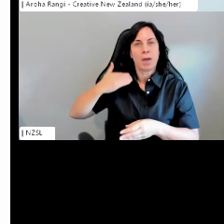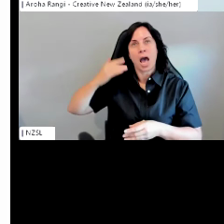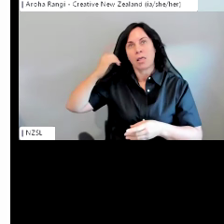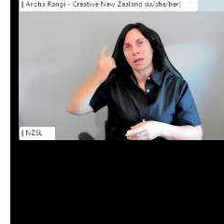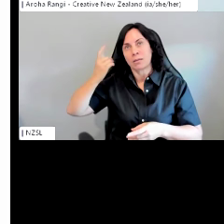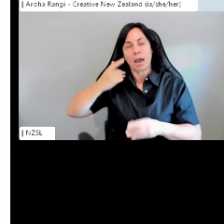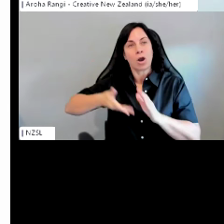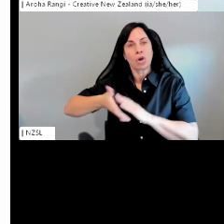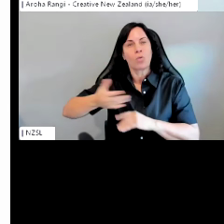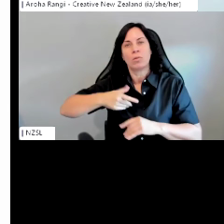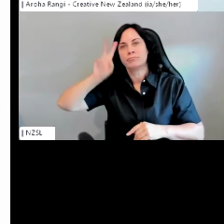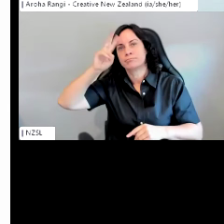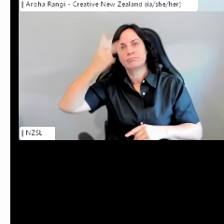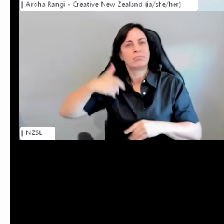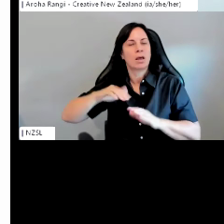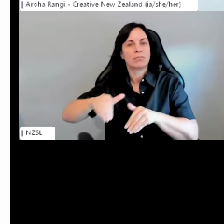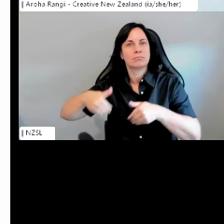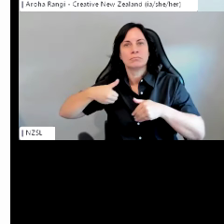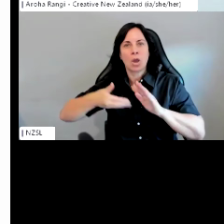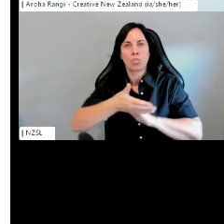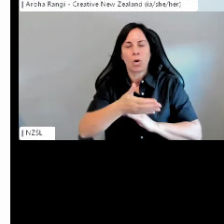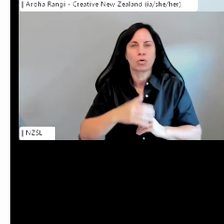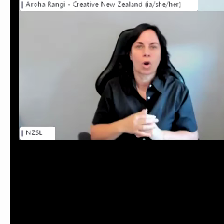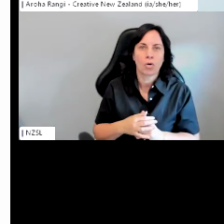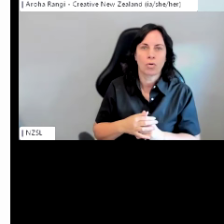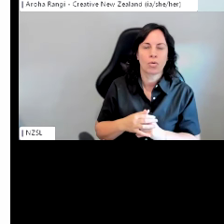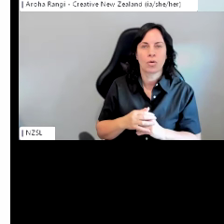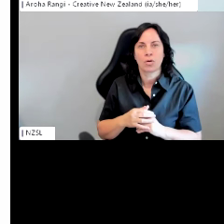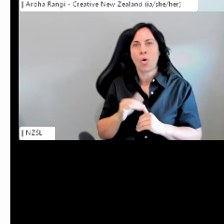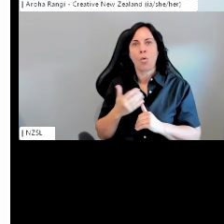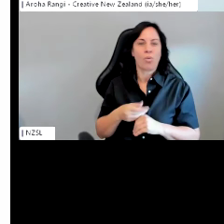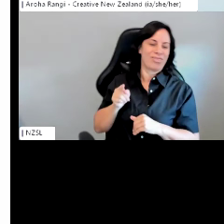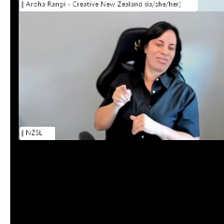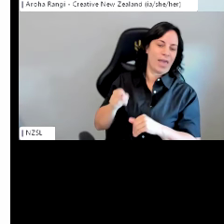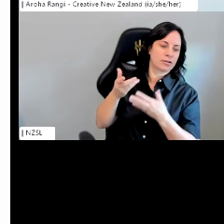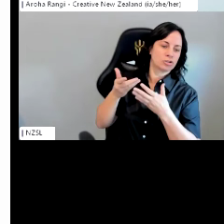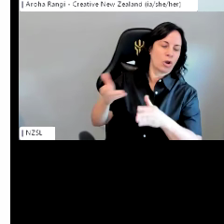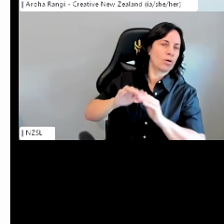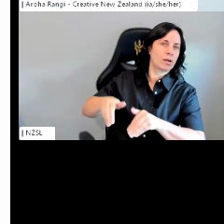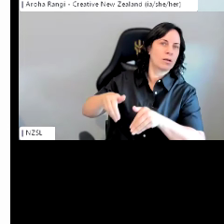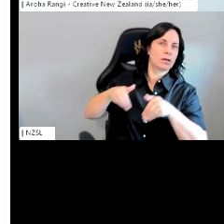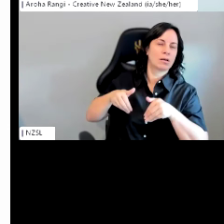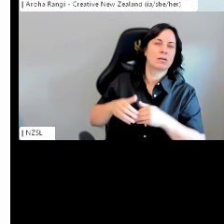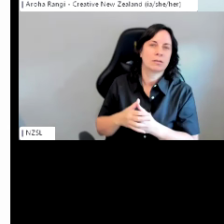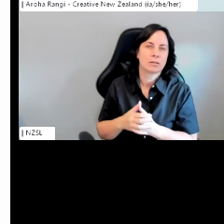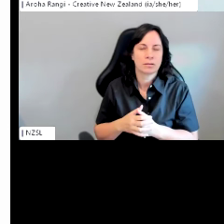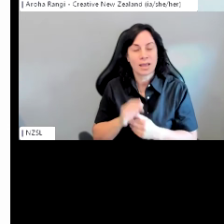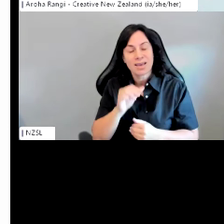not to or at least have decided not to go to that thing. Um, and when you look at the the numbers,